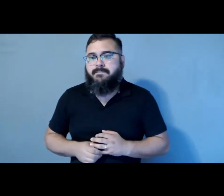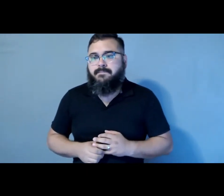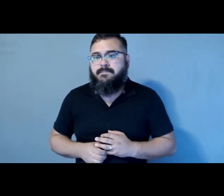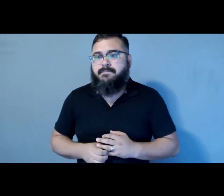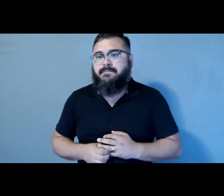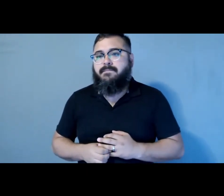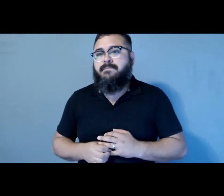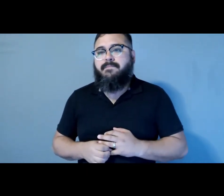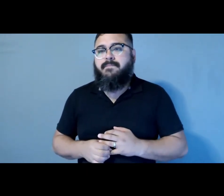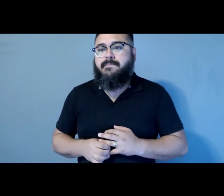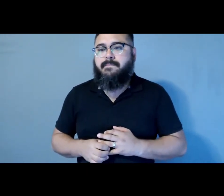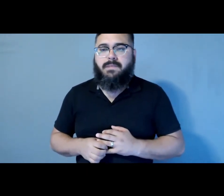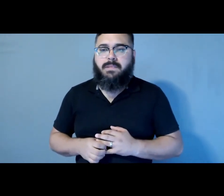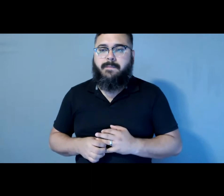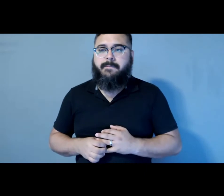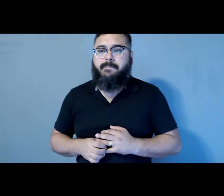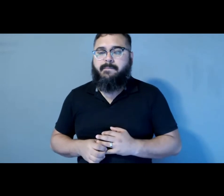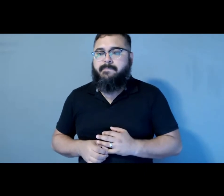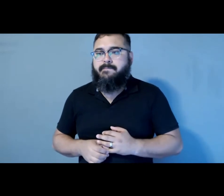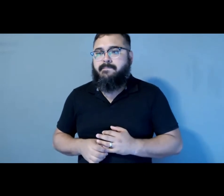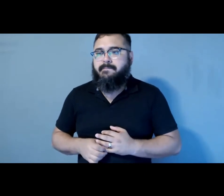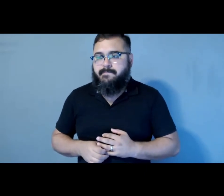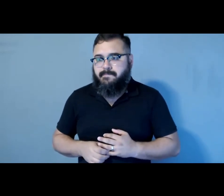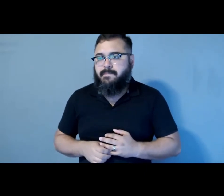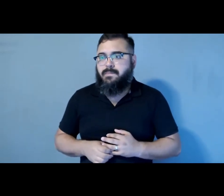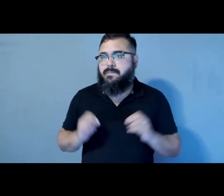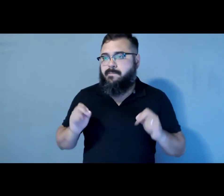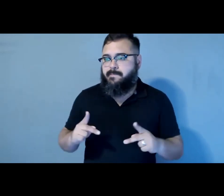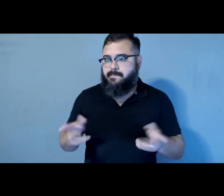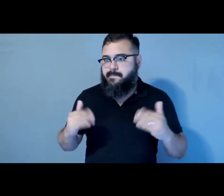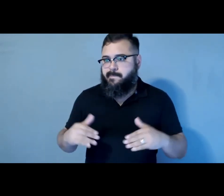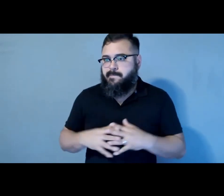Okay, so I'm gonna see over here,